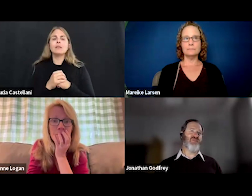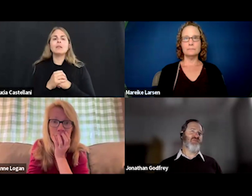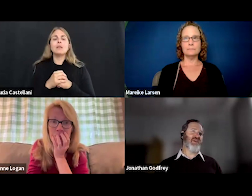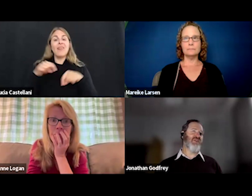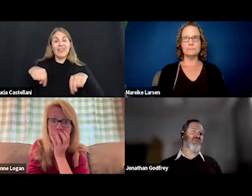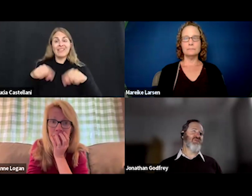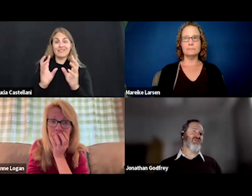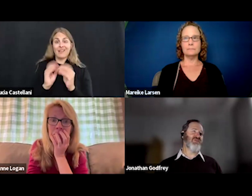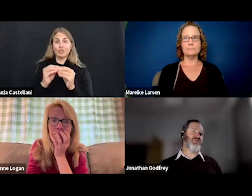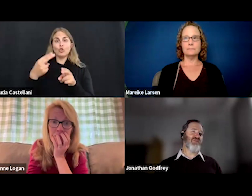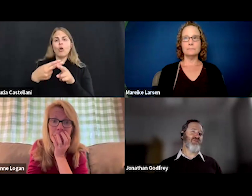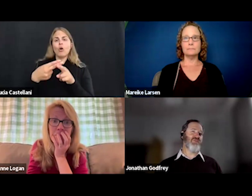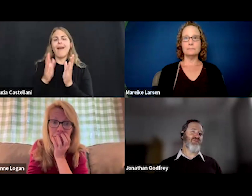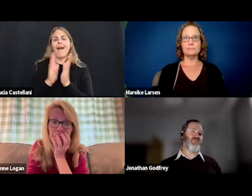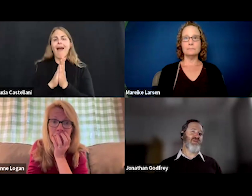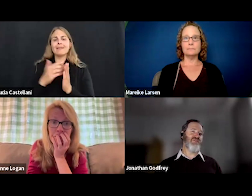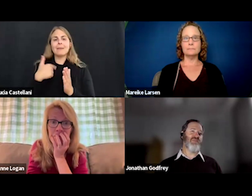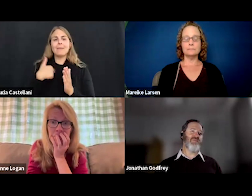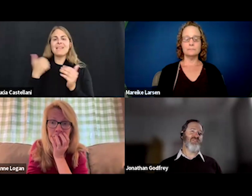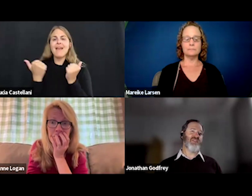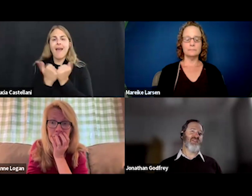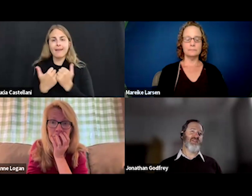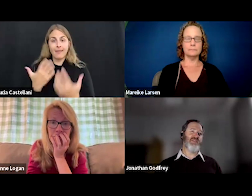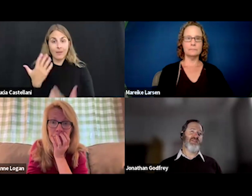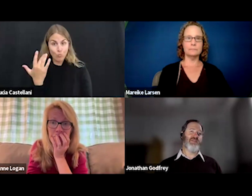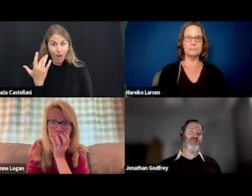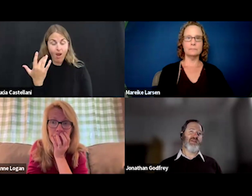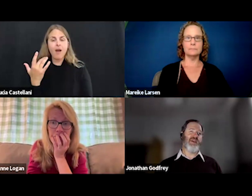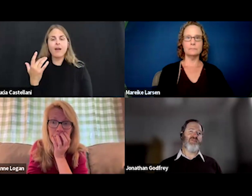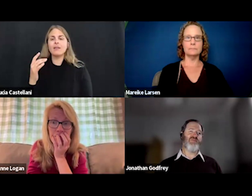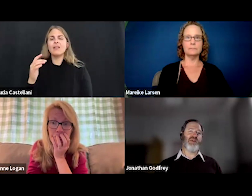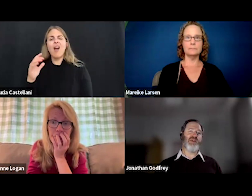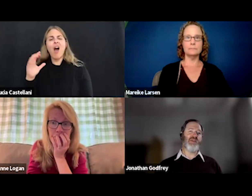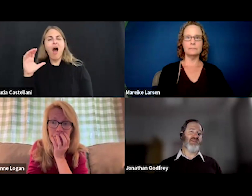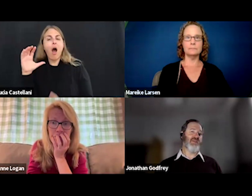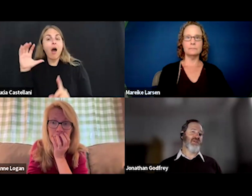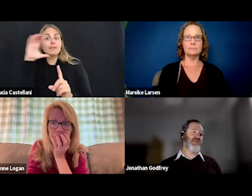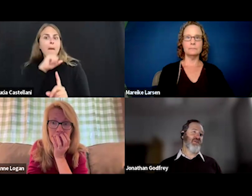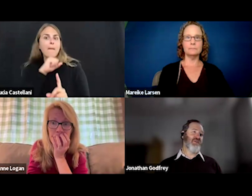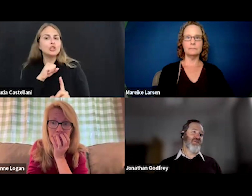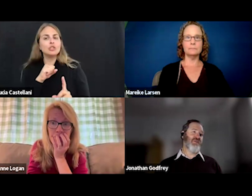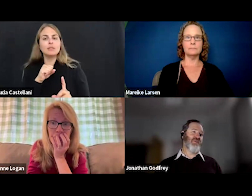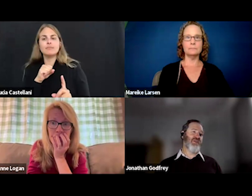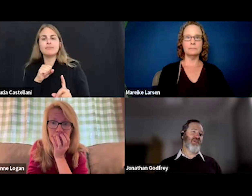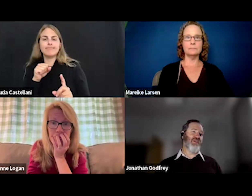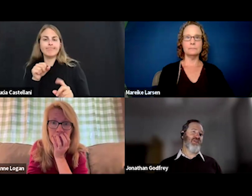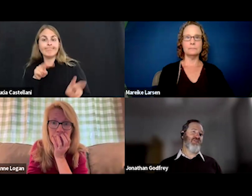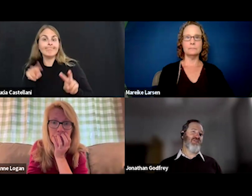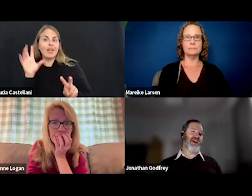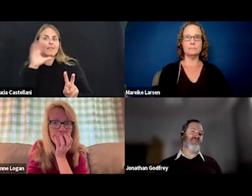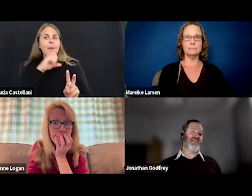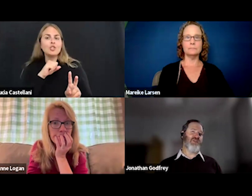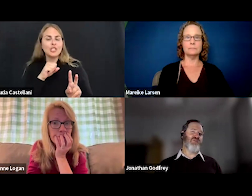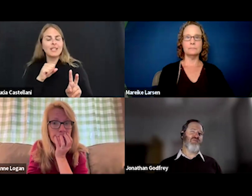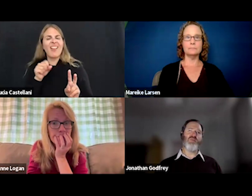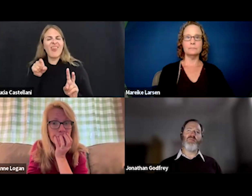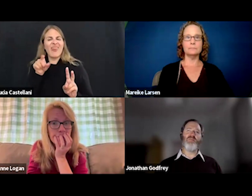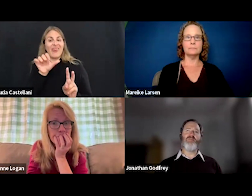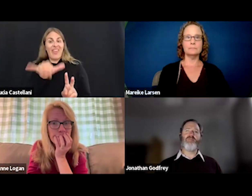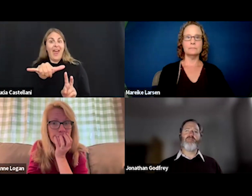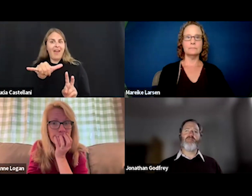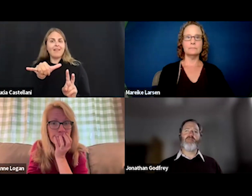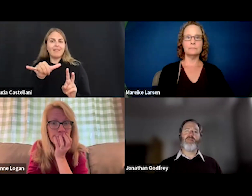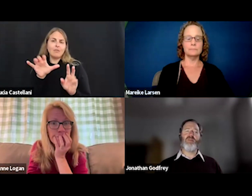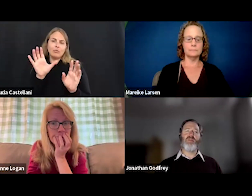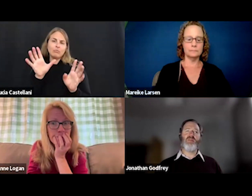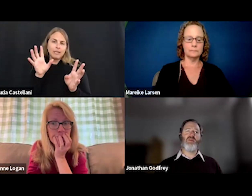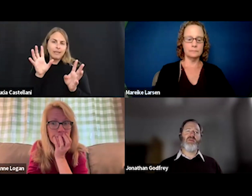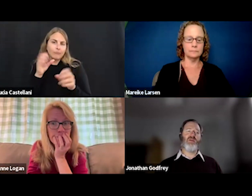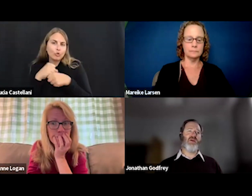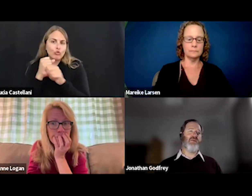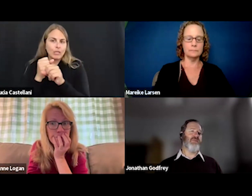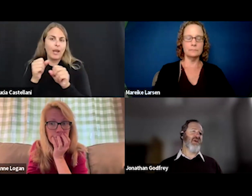is because assumption has been the creator of problem.